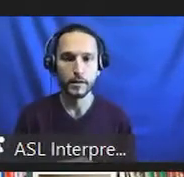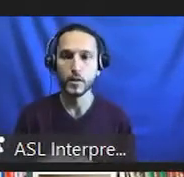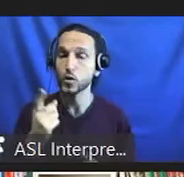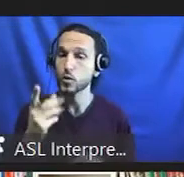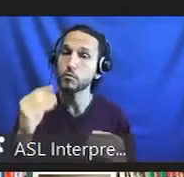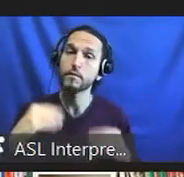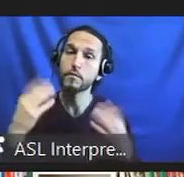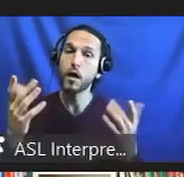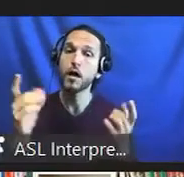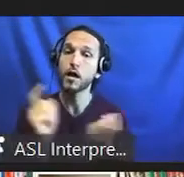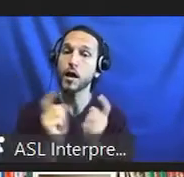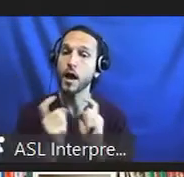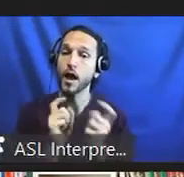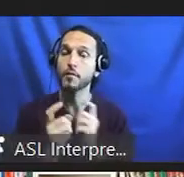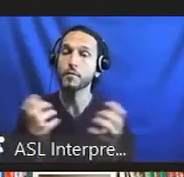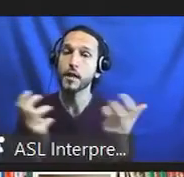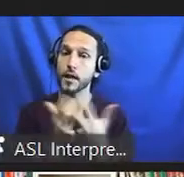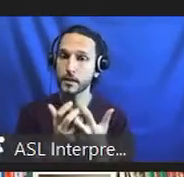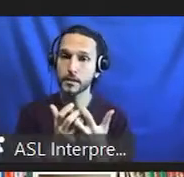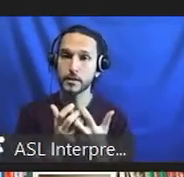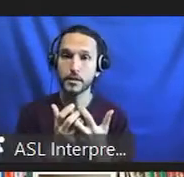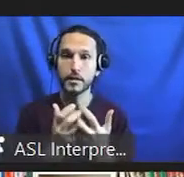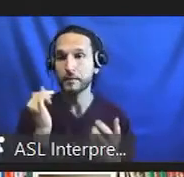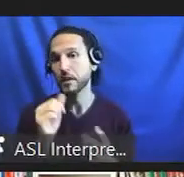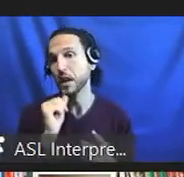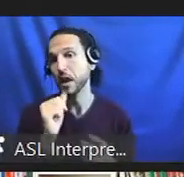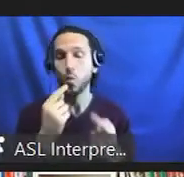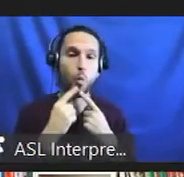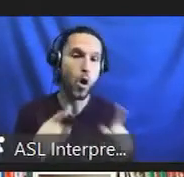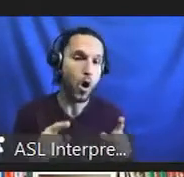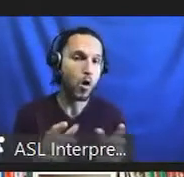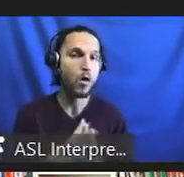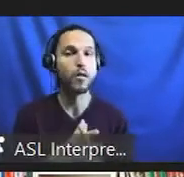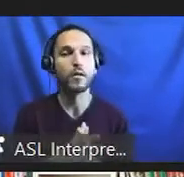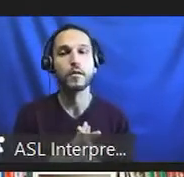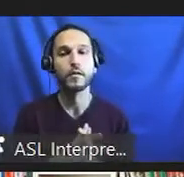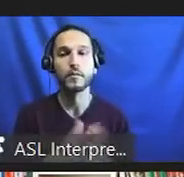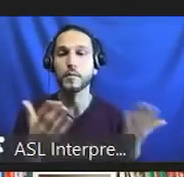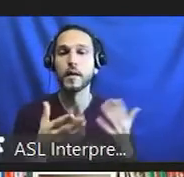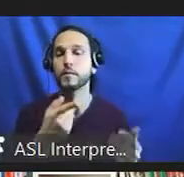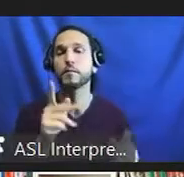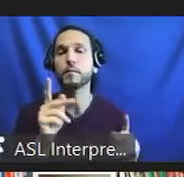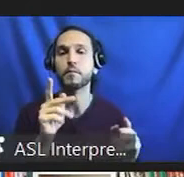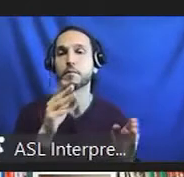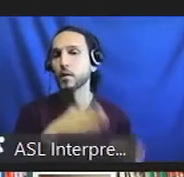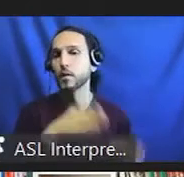and for whatever reason, it doesn't work or the person is not happy with that accommodation,